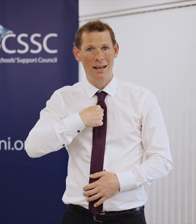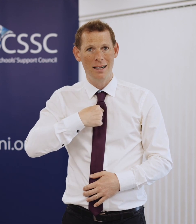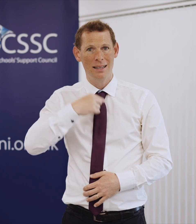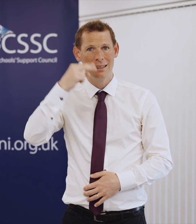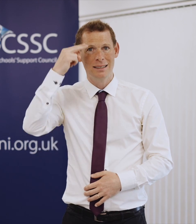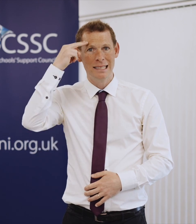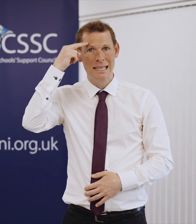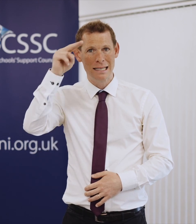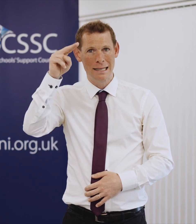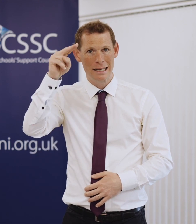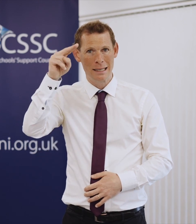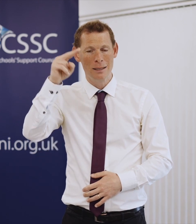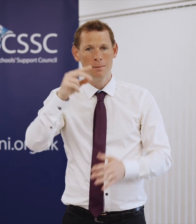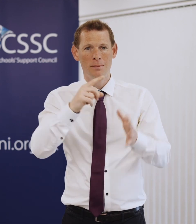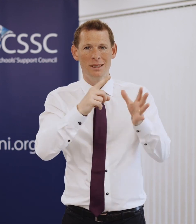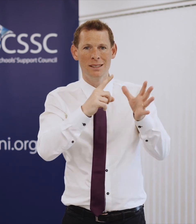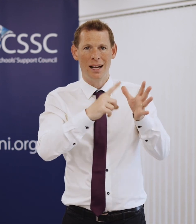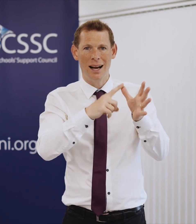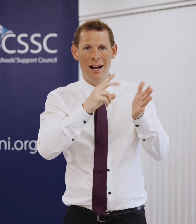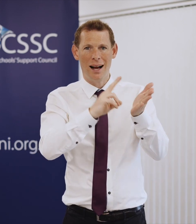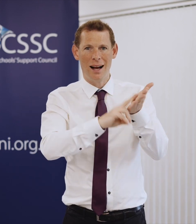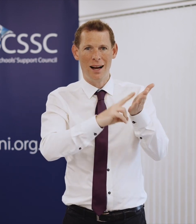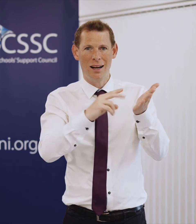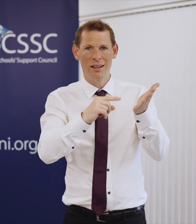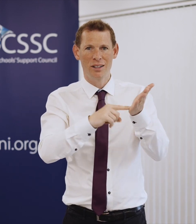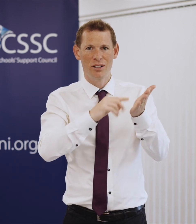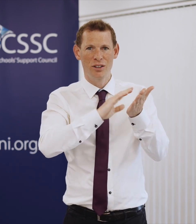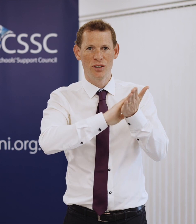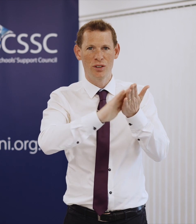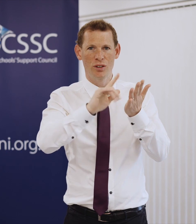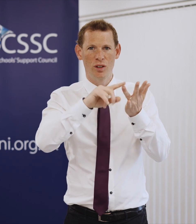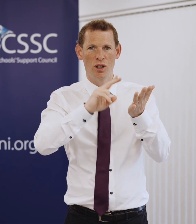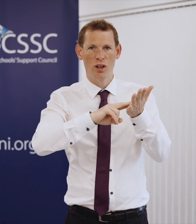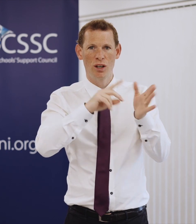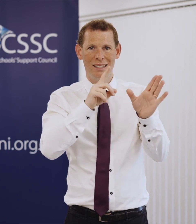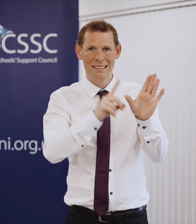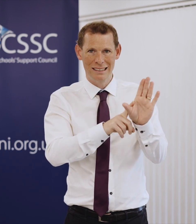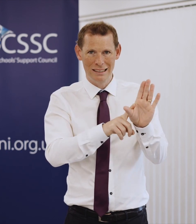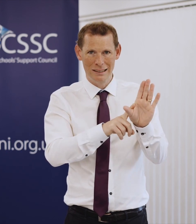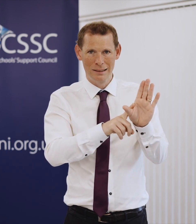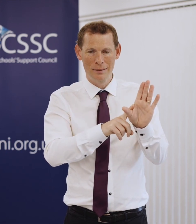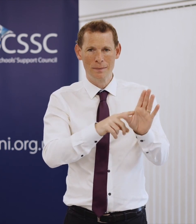My name is Anthony.